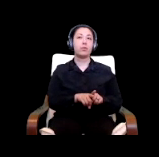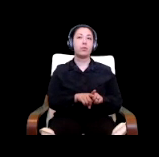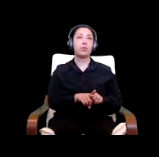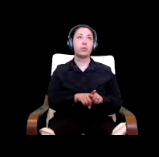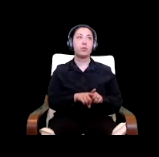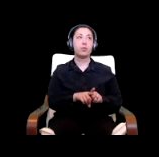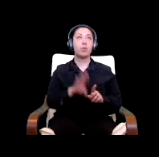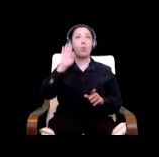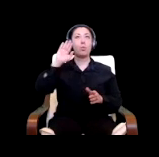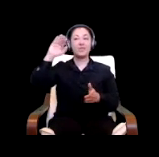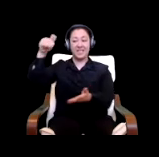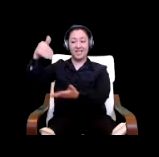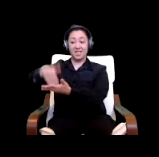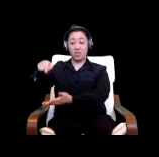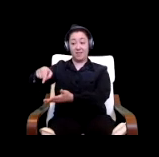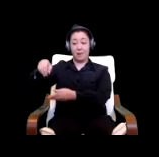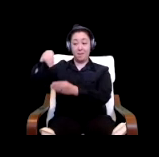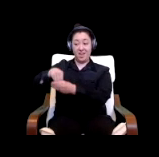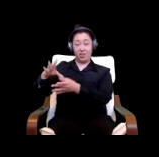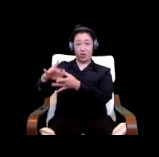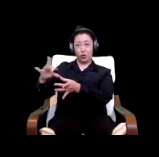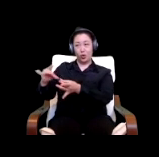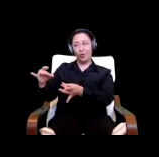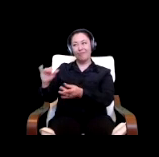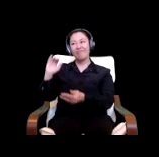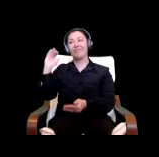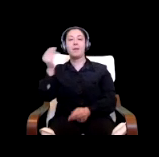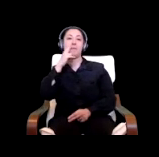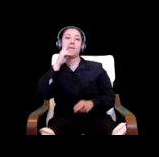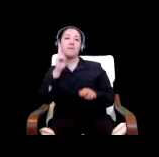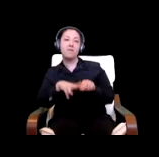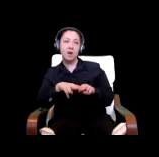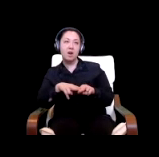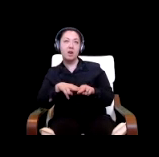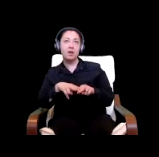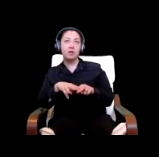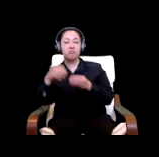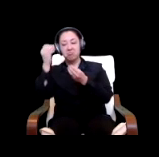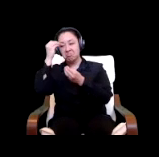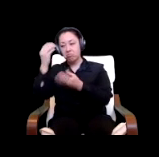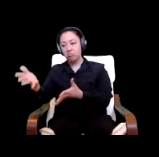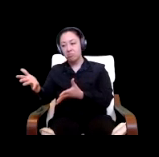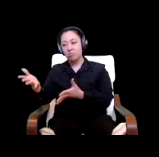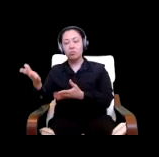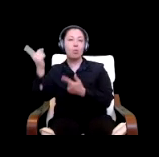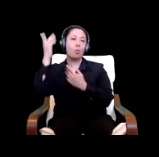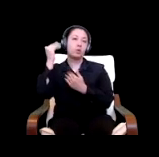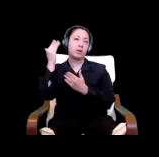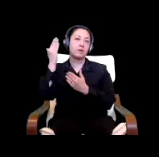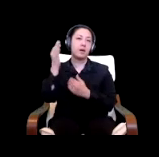in the story so it is kind of fun and it lets them know a little bit of what is coming.